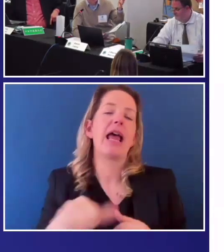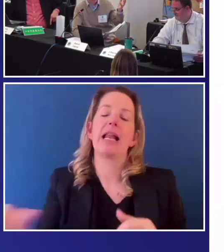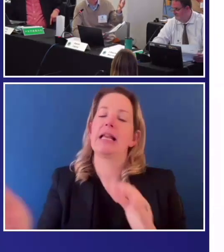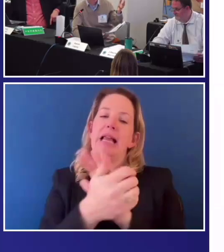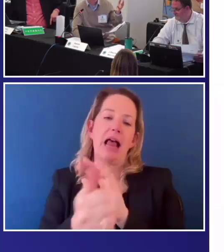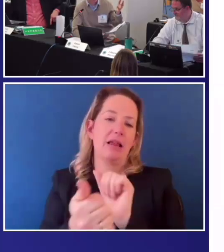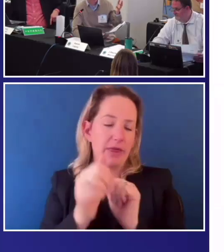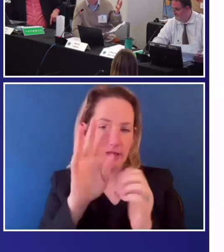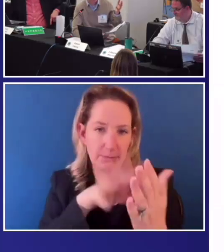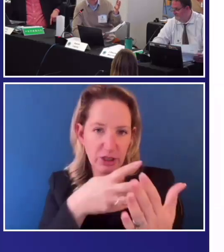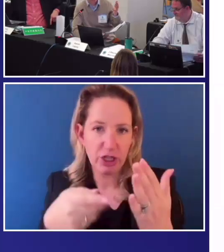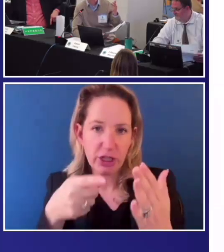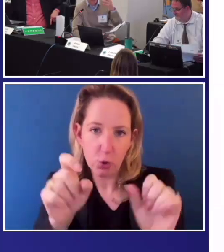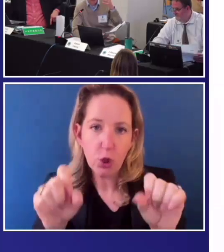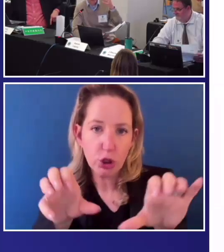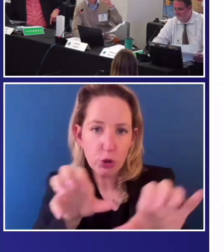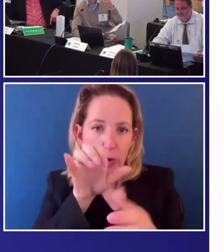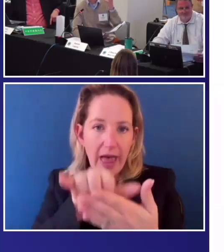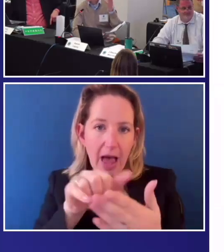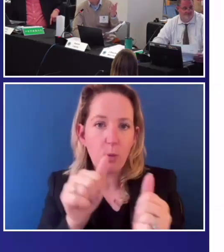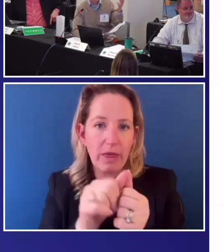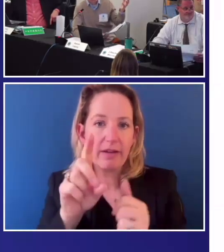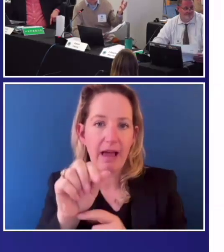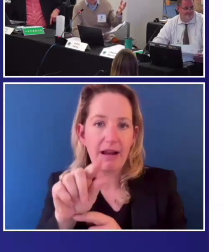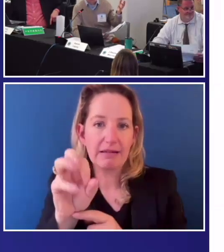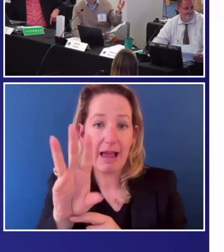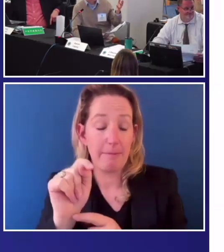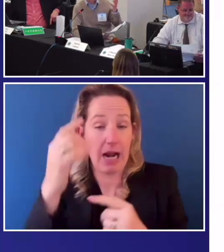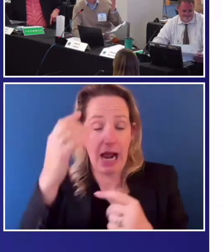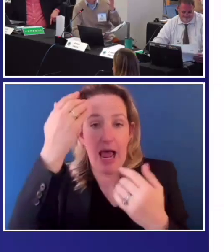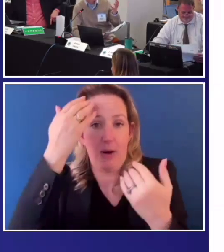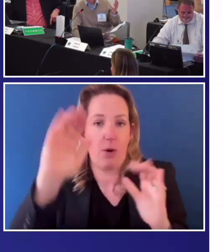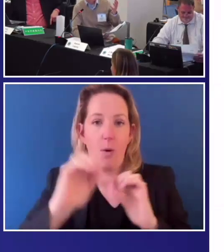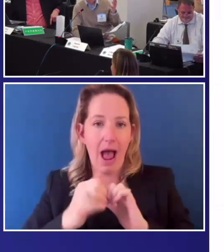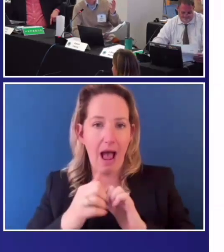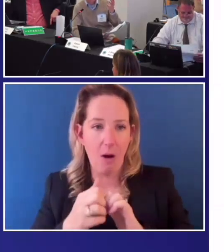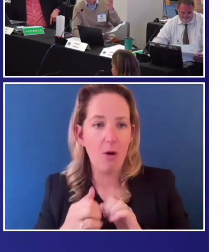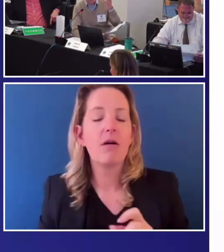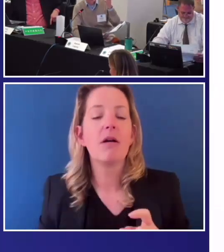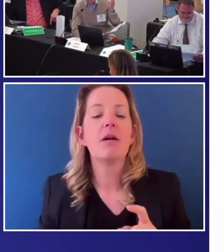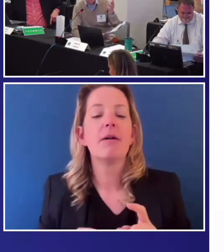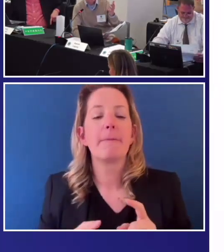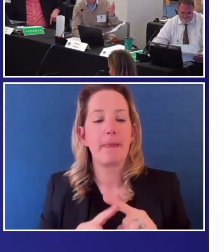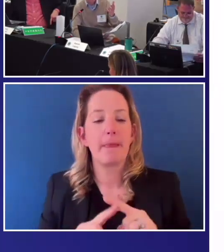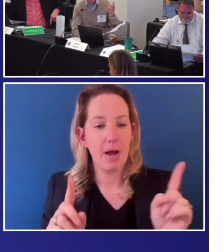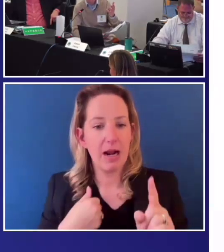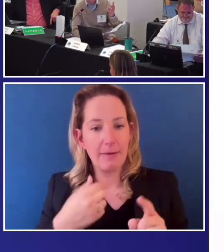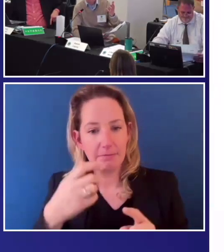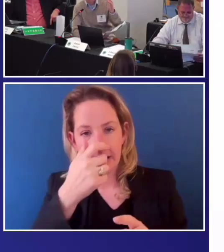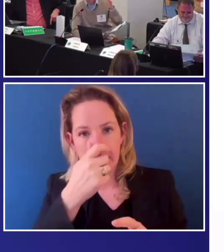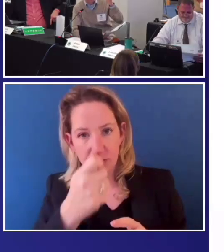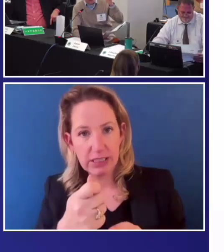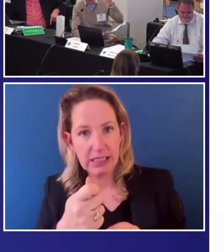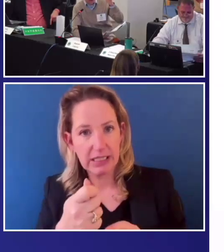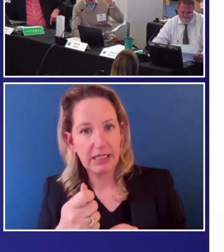the data set you've already made available. I was about to say -- I do not know how to do this, but what I'm trying to -- what I would be interested in seeing is the